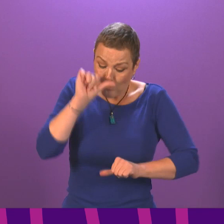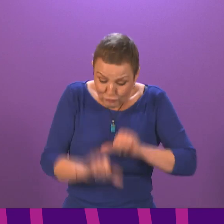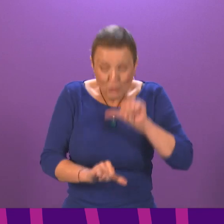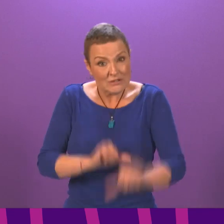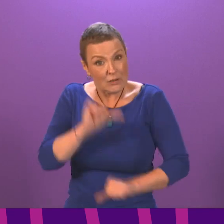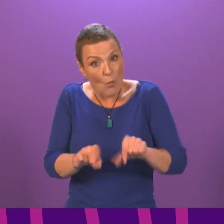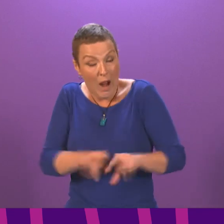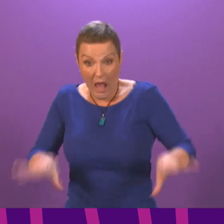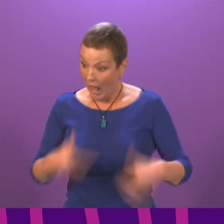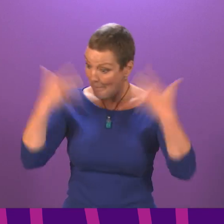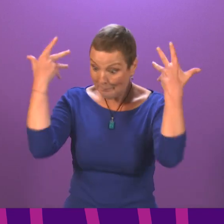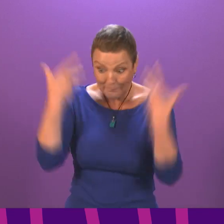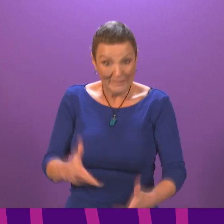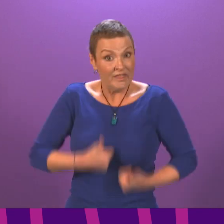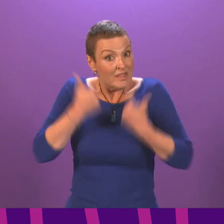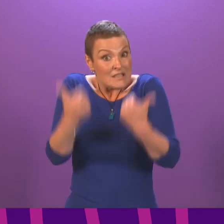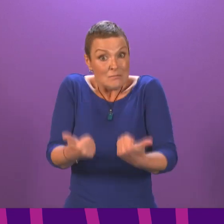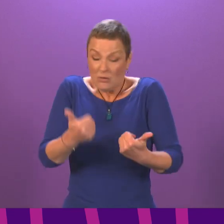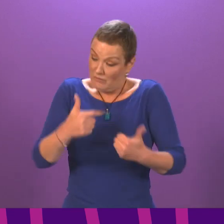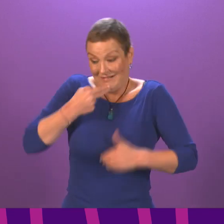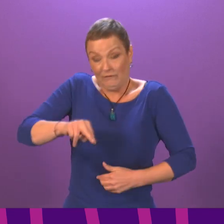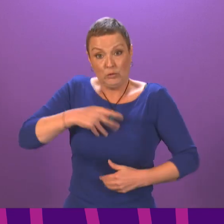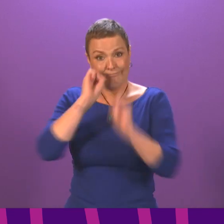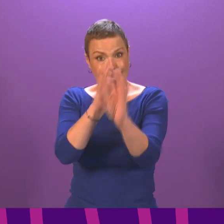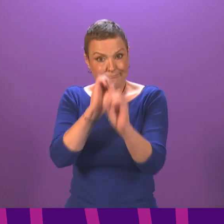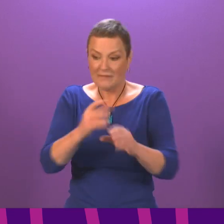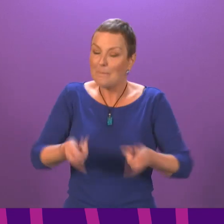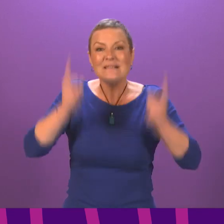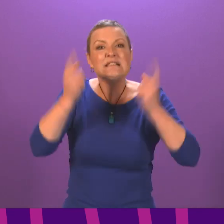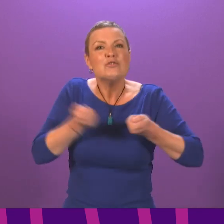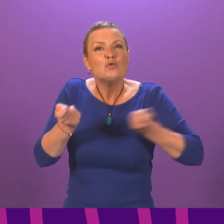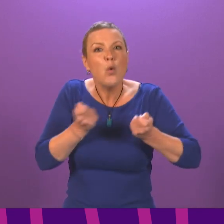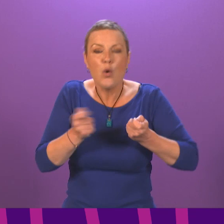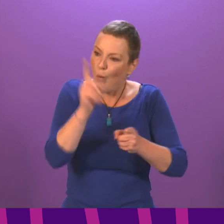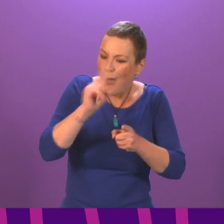and I have set it out again and quoted from the ministerial code. When the process is